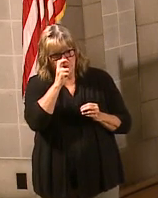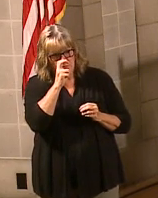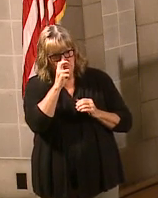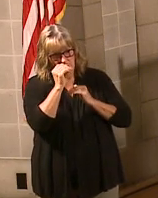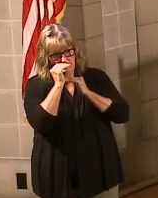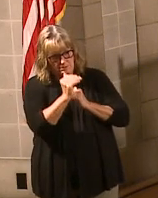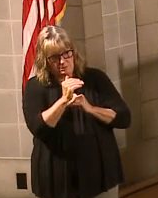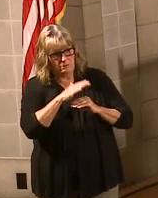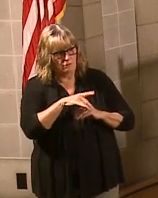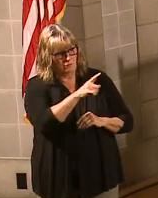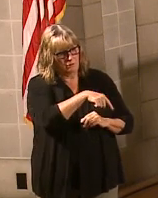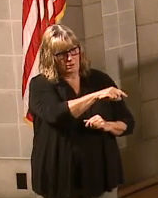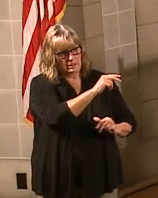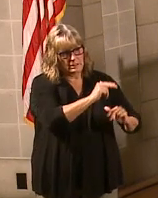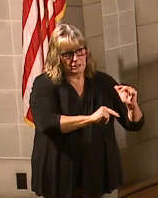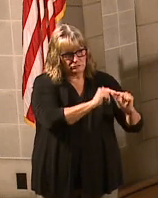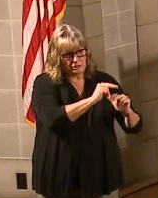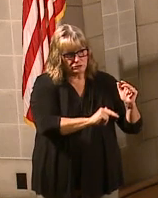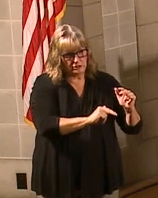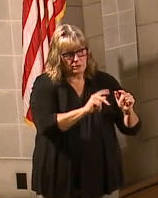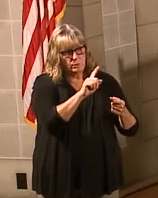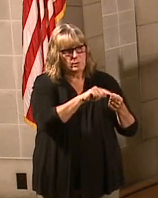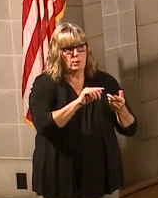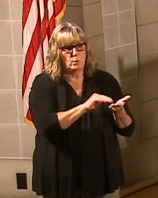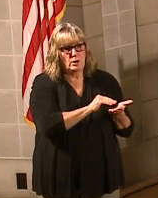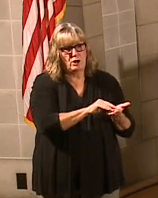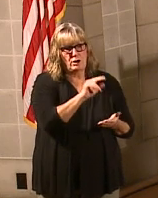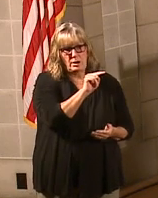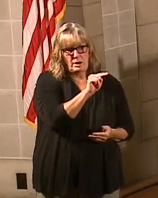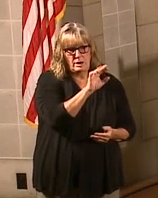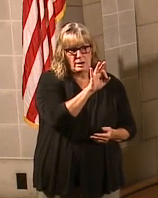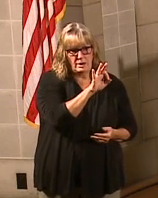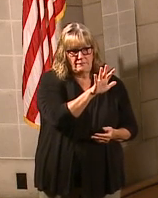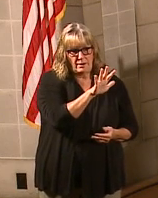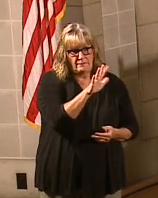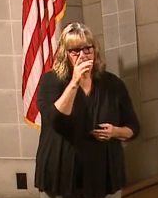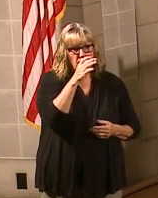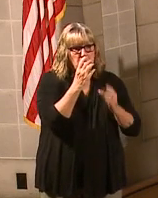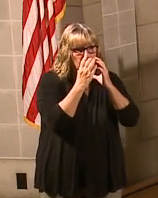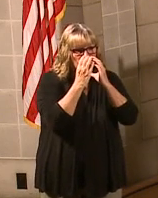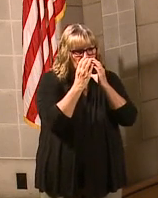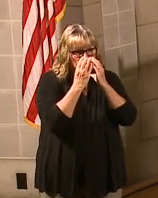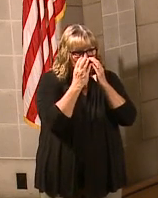CONSTRUCTION INDUSTRY THAT OSHA